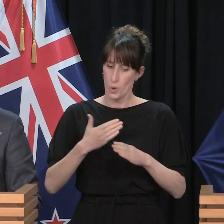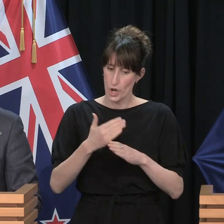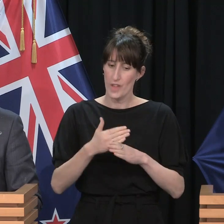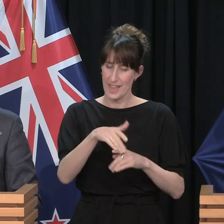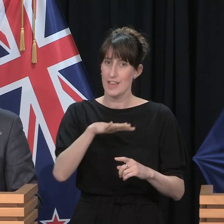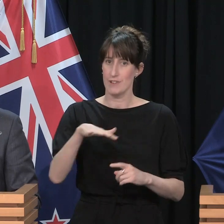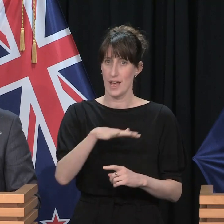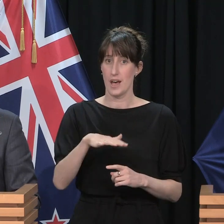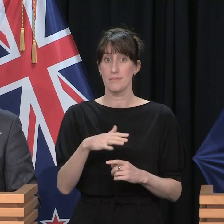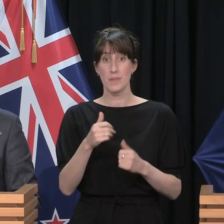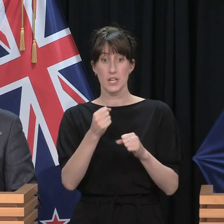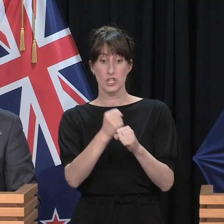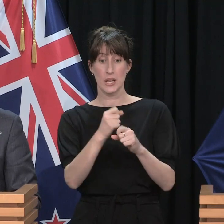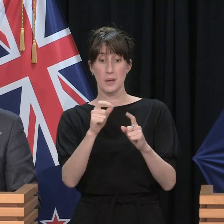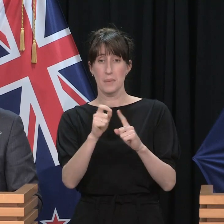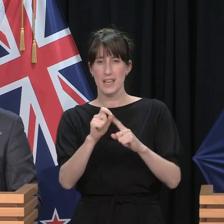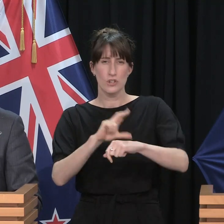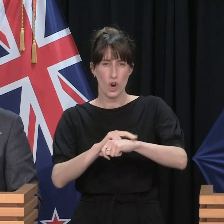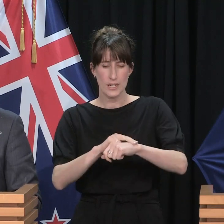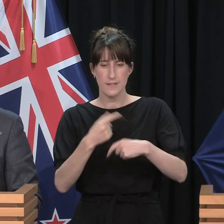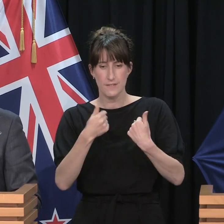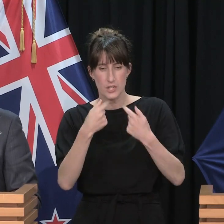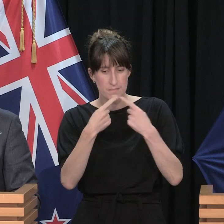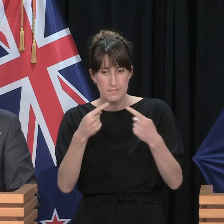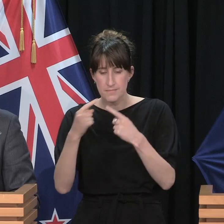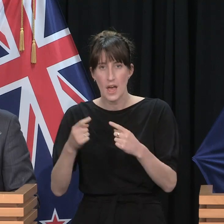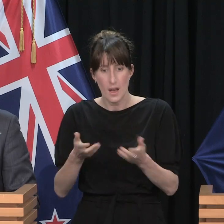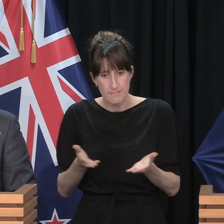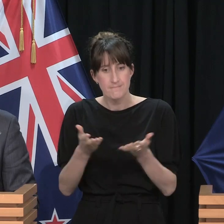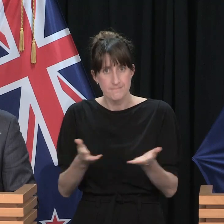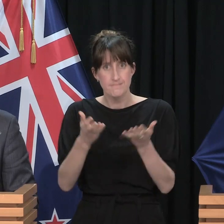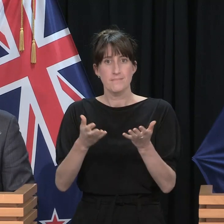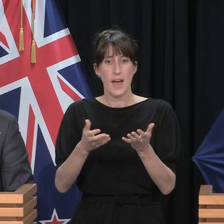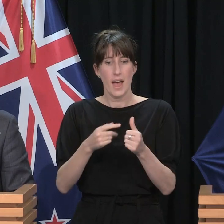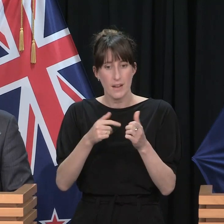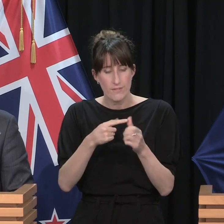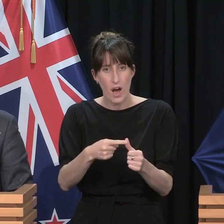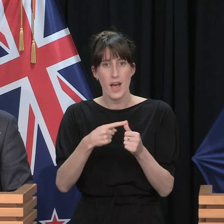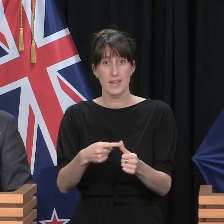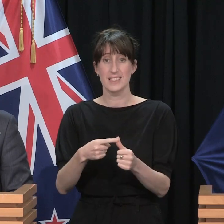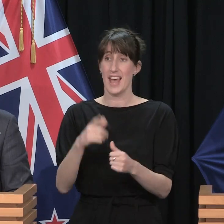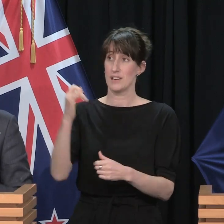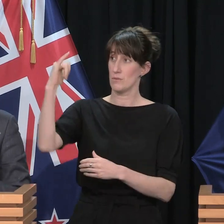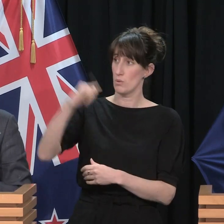more to be done in that area. So while we've issued new guidance to GPs and we're